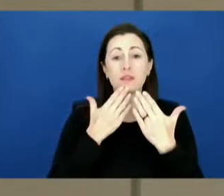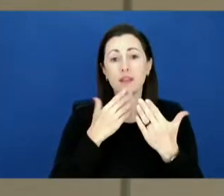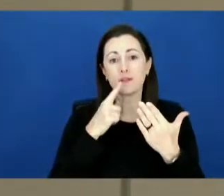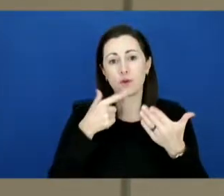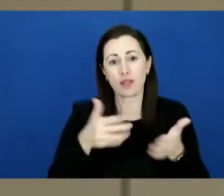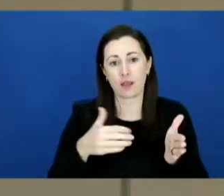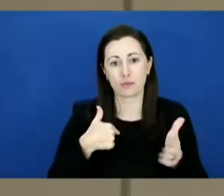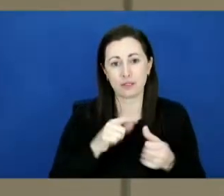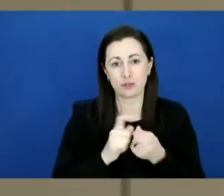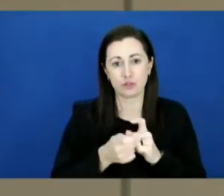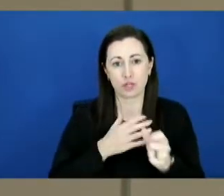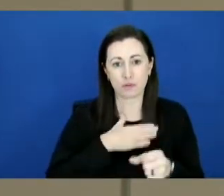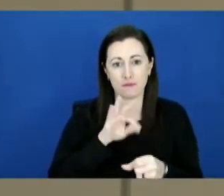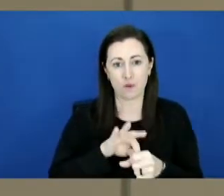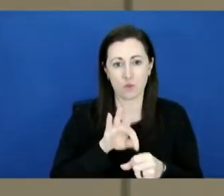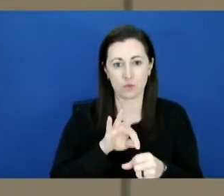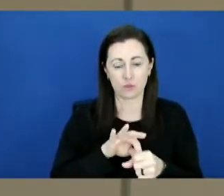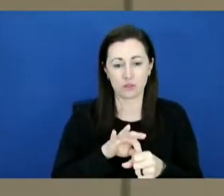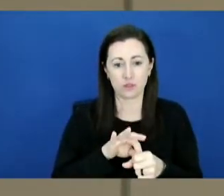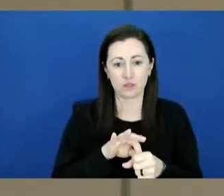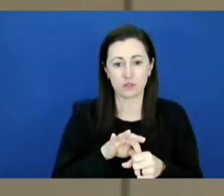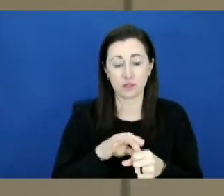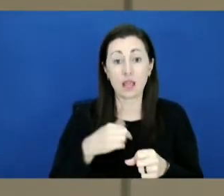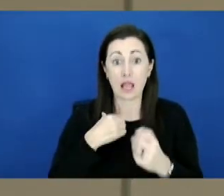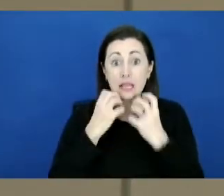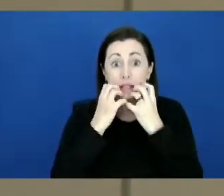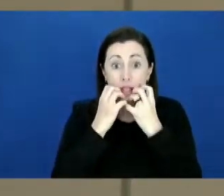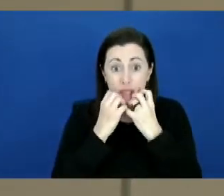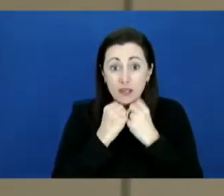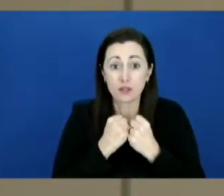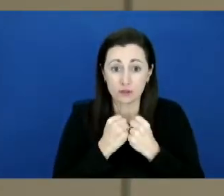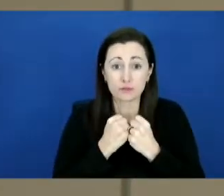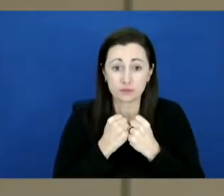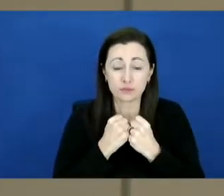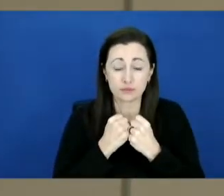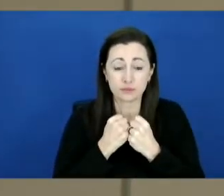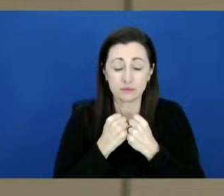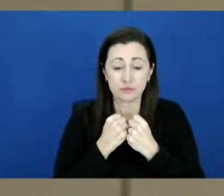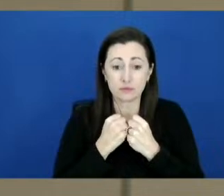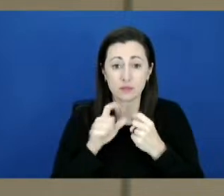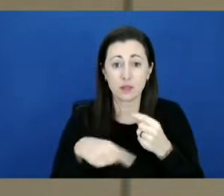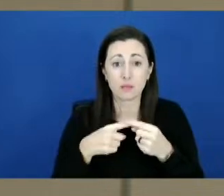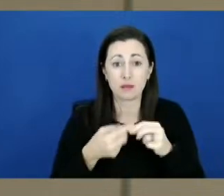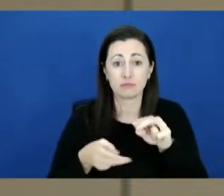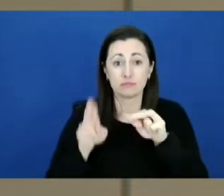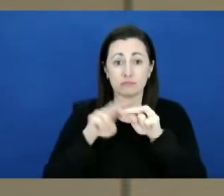OKAY, SO THANK